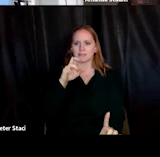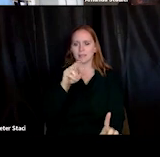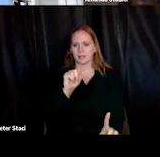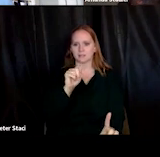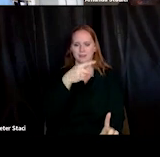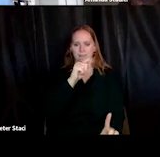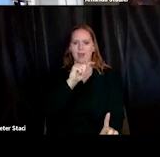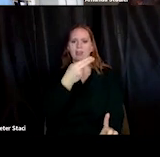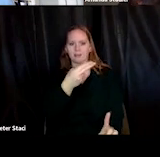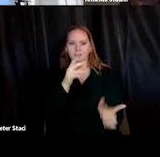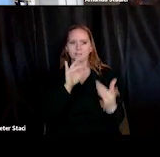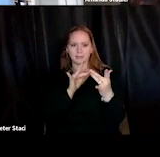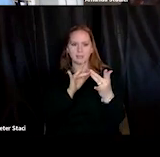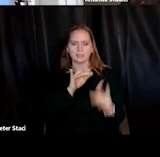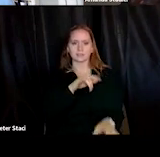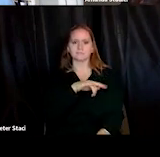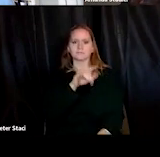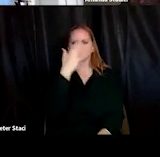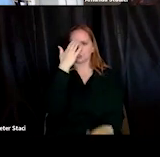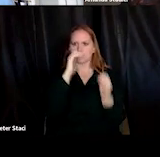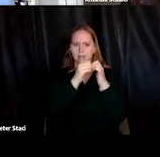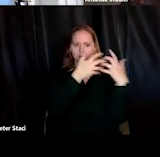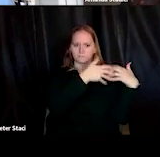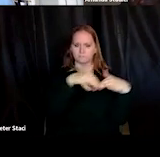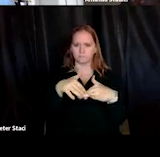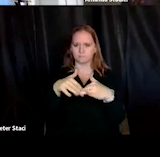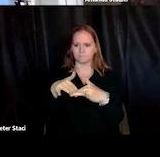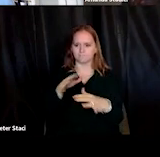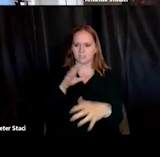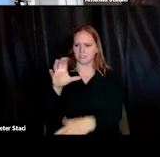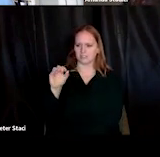how to integrate SOAR into their CoC system. And she'll share a bit now